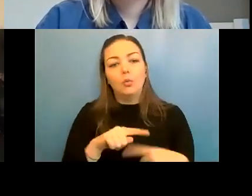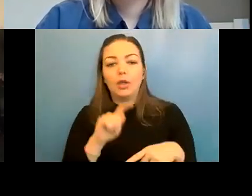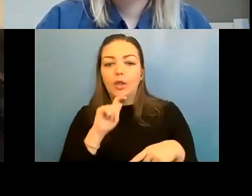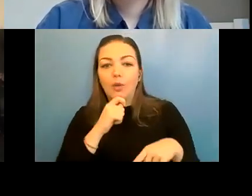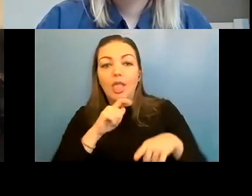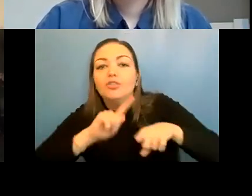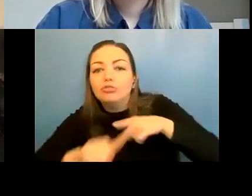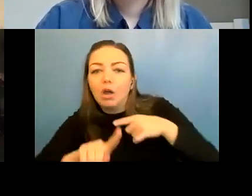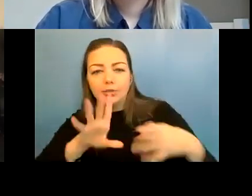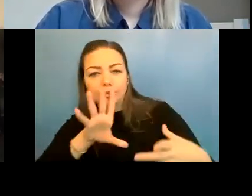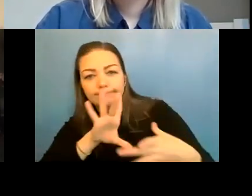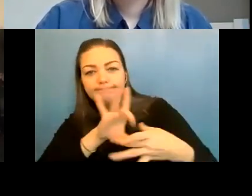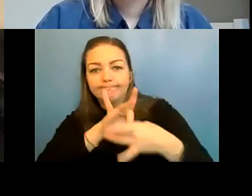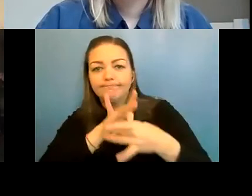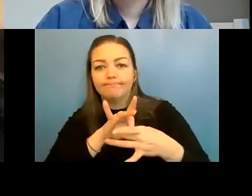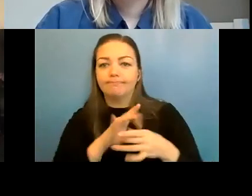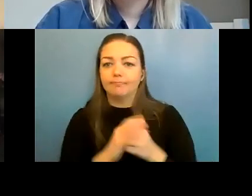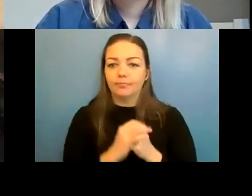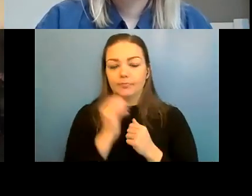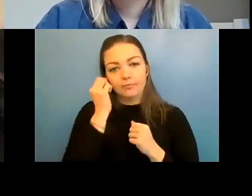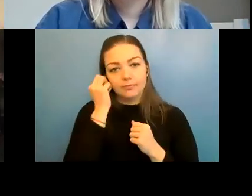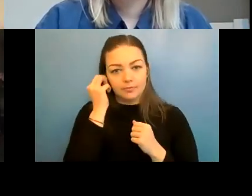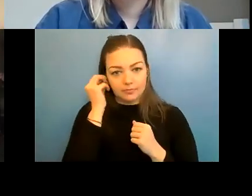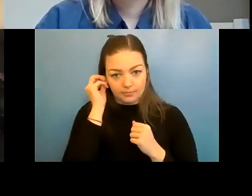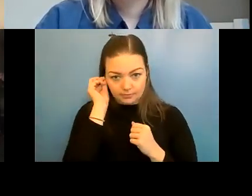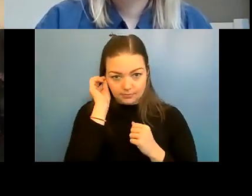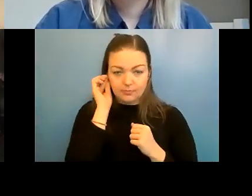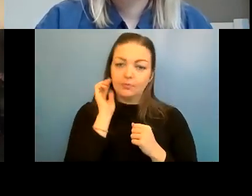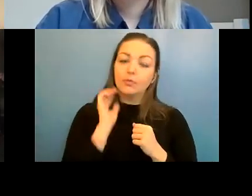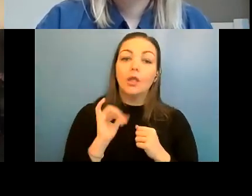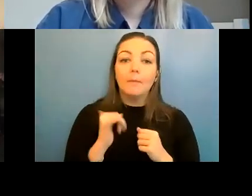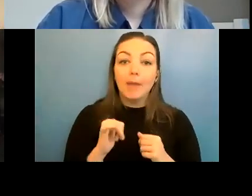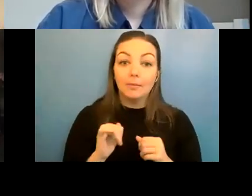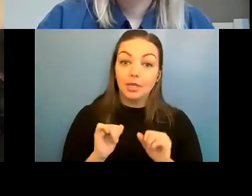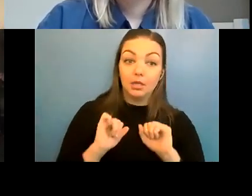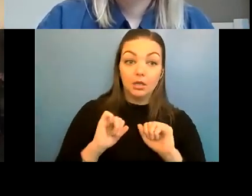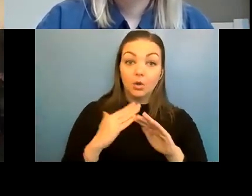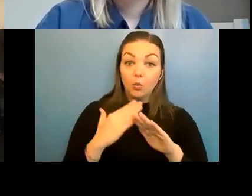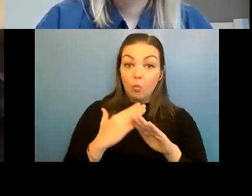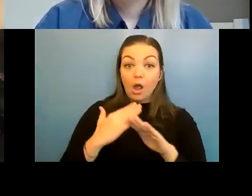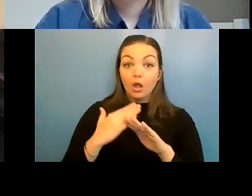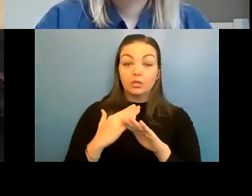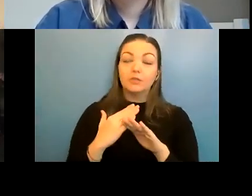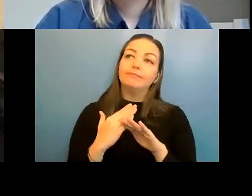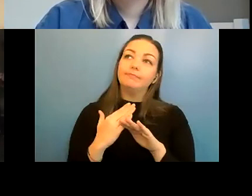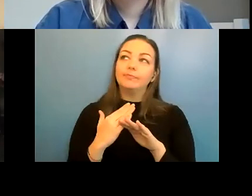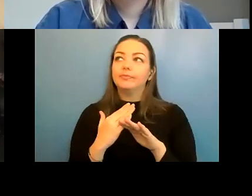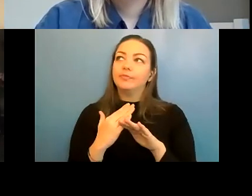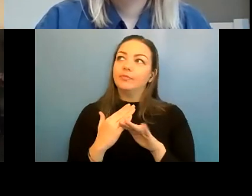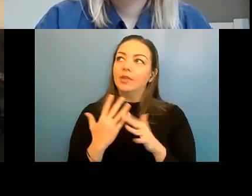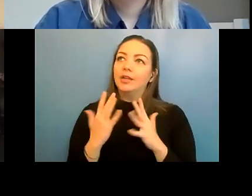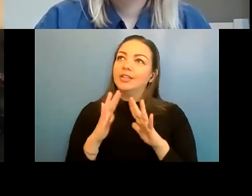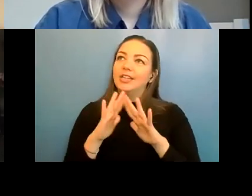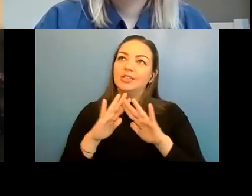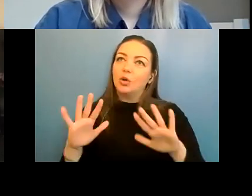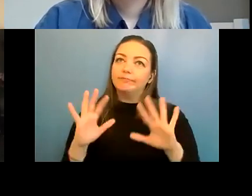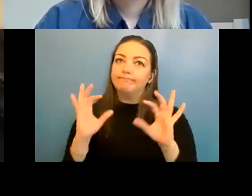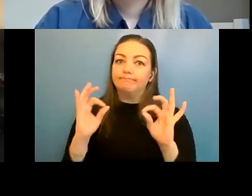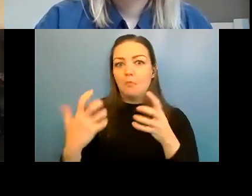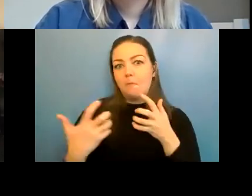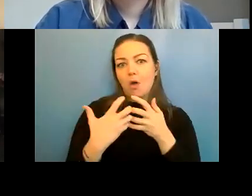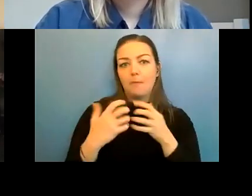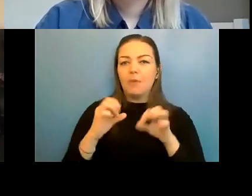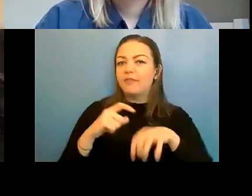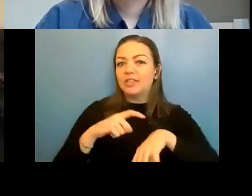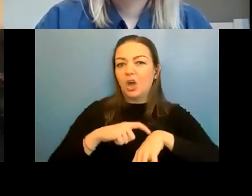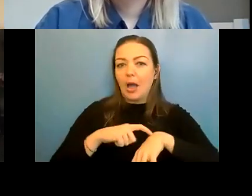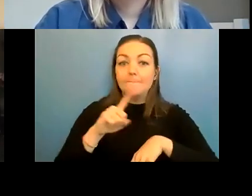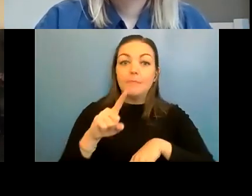The more we know, like Sarah said, the better and we'll do our best to see as much or speak to you and get to know you, and it might not be that the piece of work you have at the